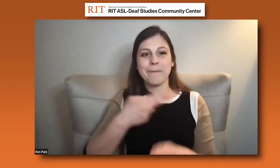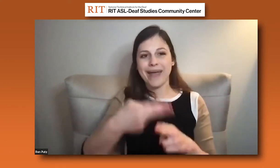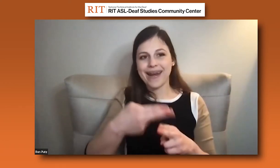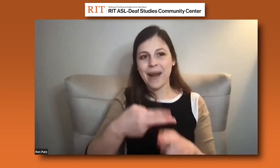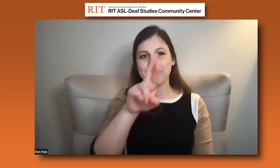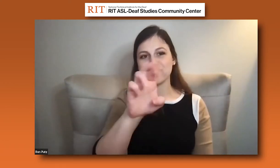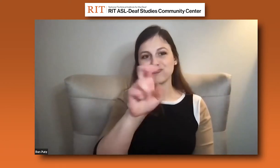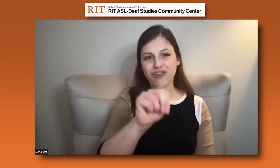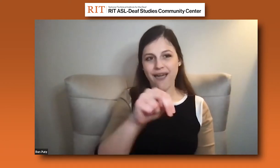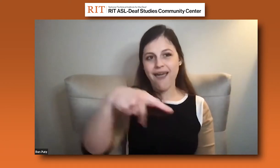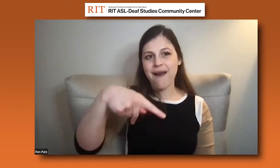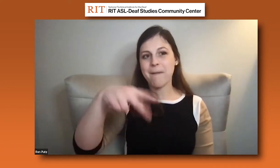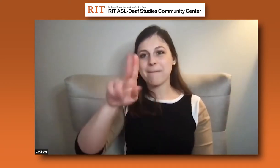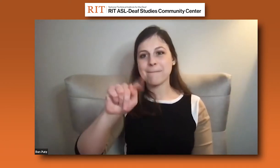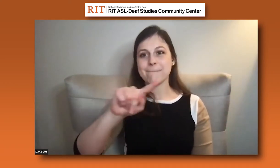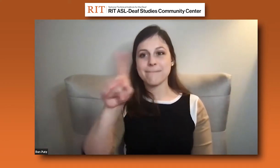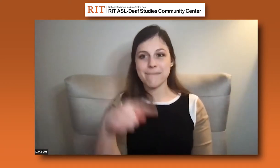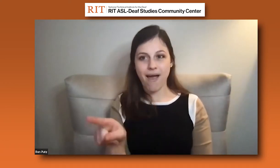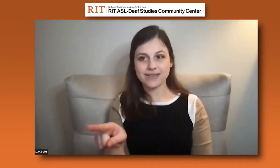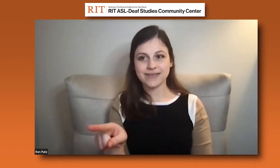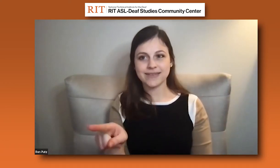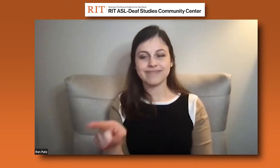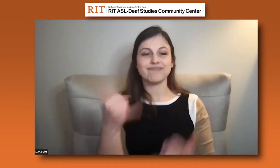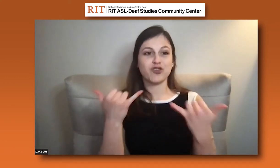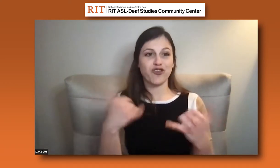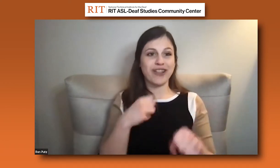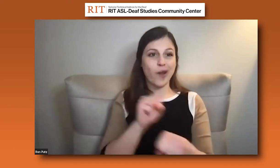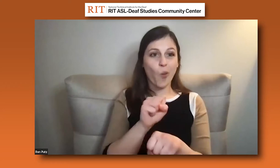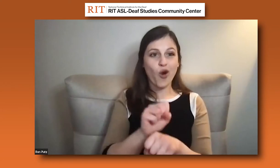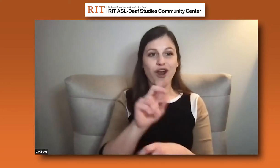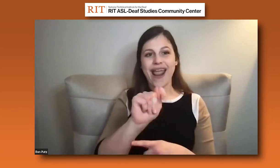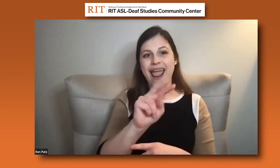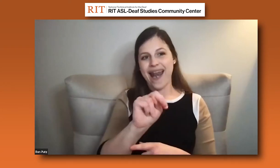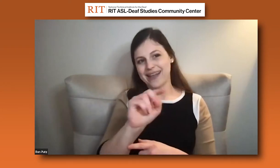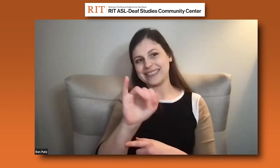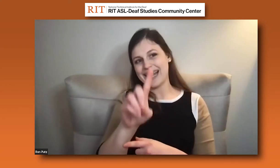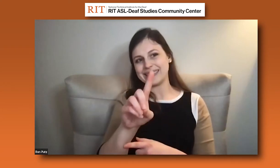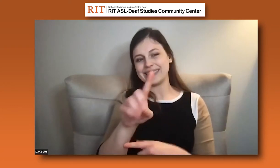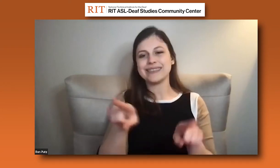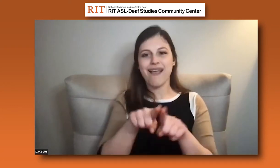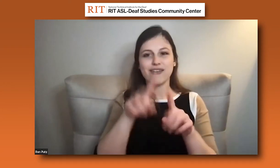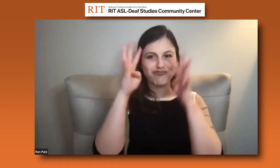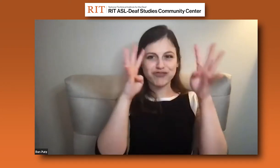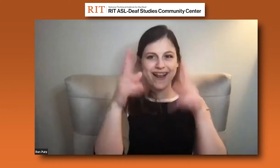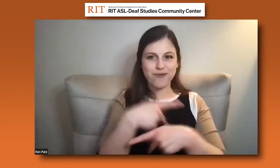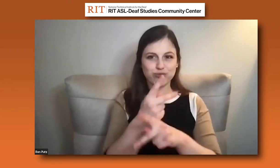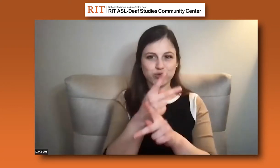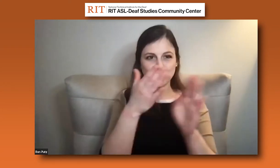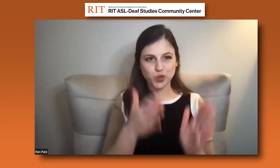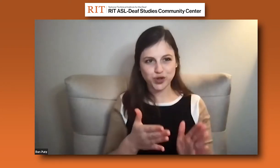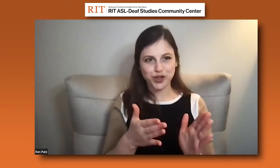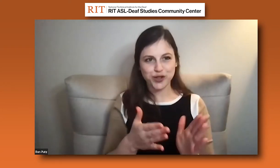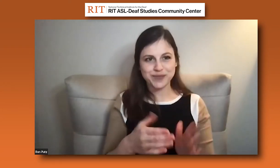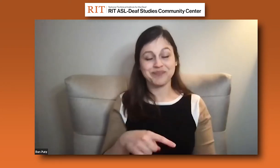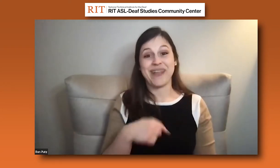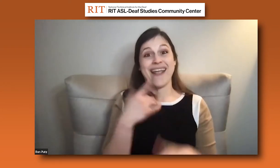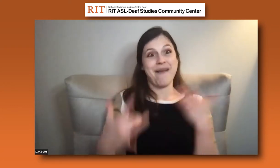my name is Ren Putz. Currently, I am working at NTID as a creative producer.